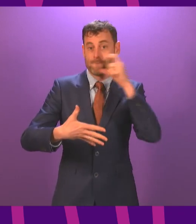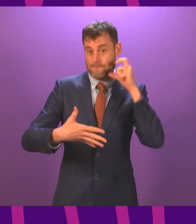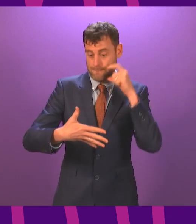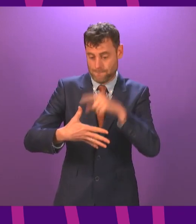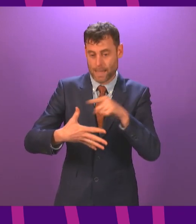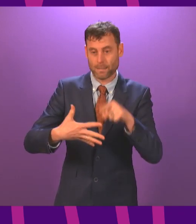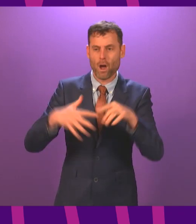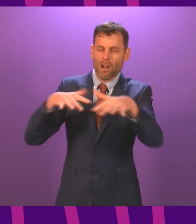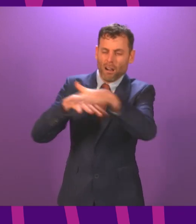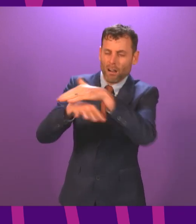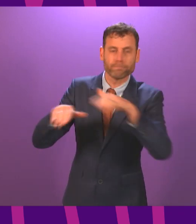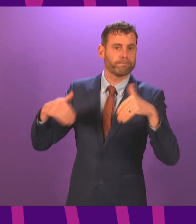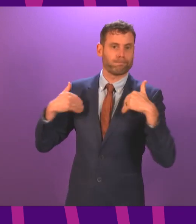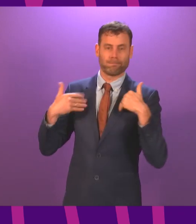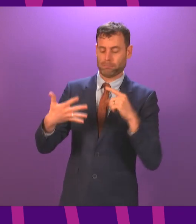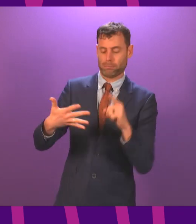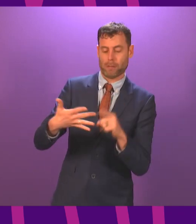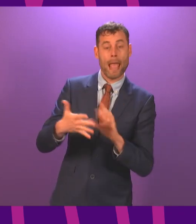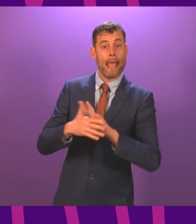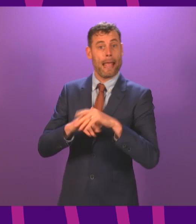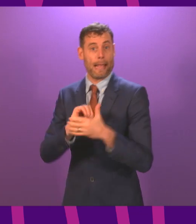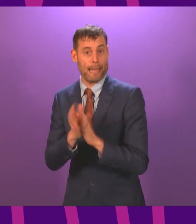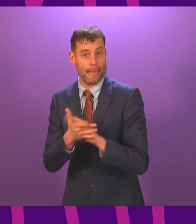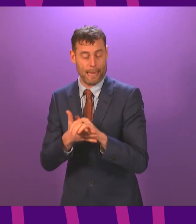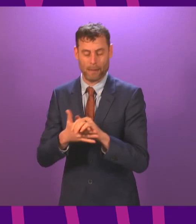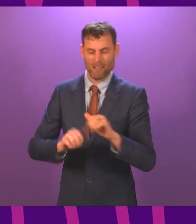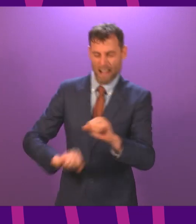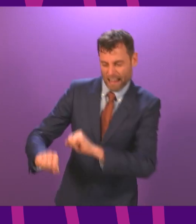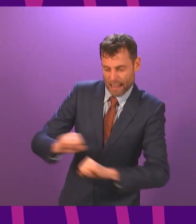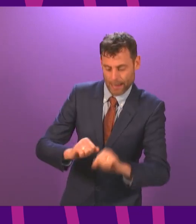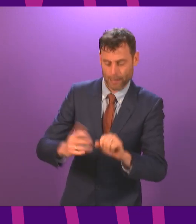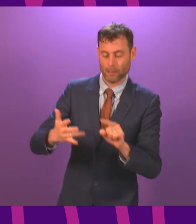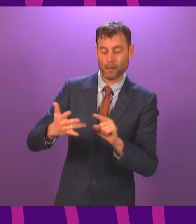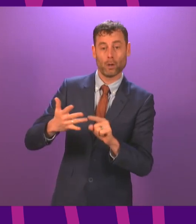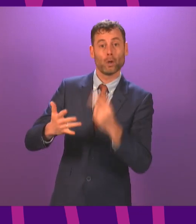lives: wear face coverings; avoid crowded places; clean hands and hard surfaces; keep